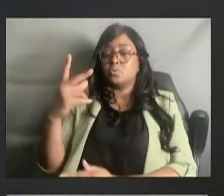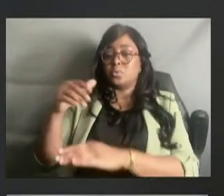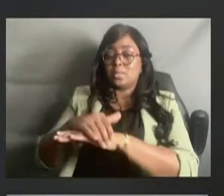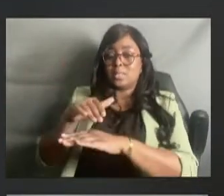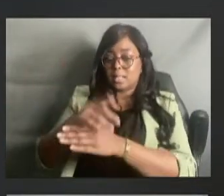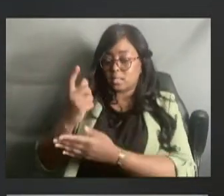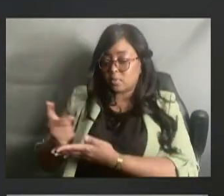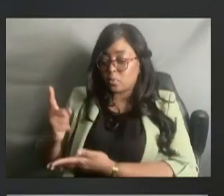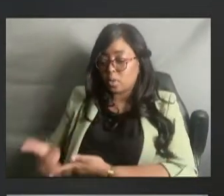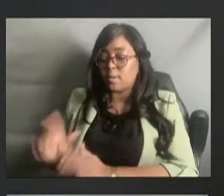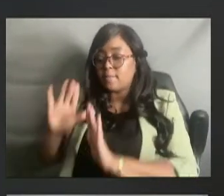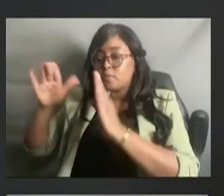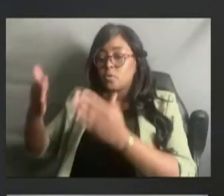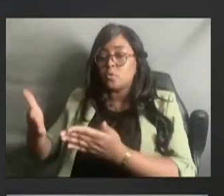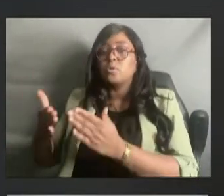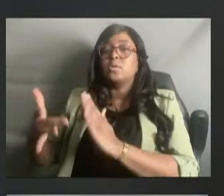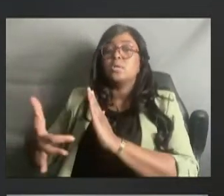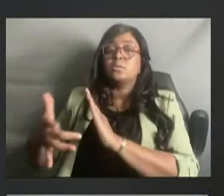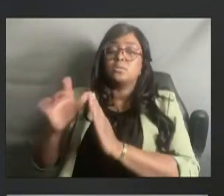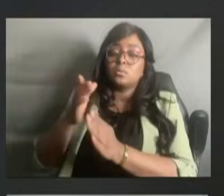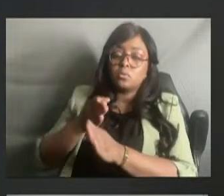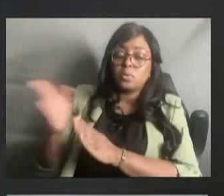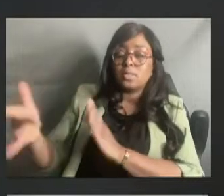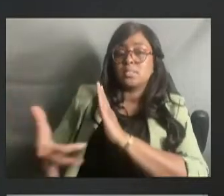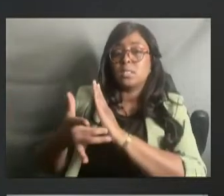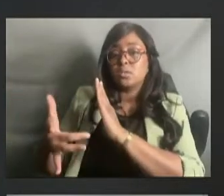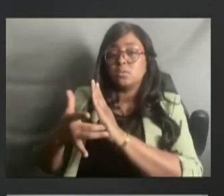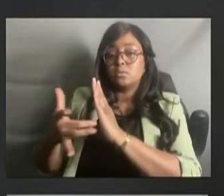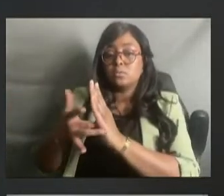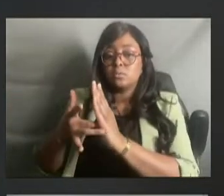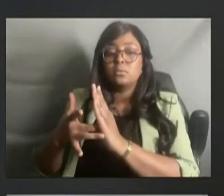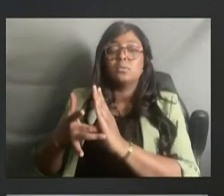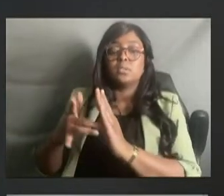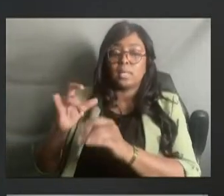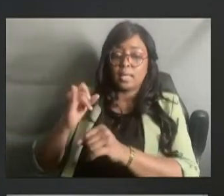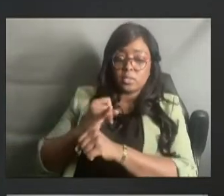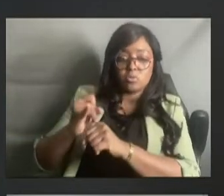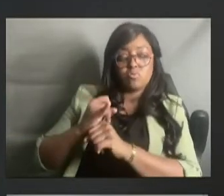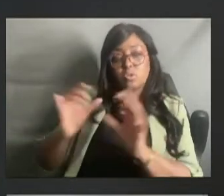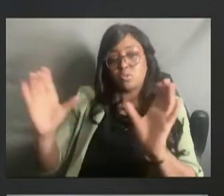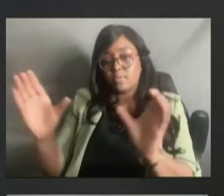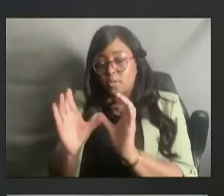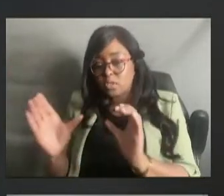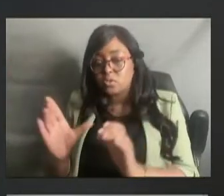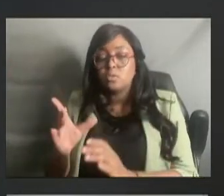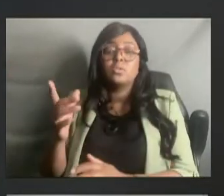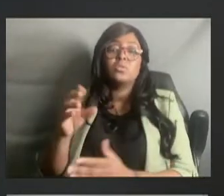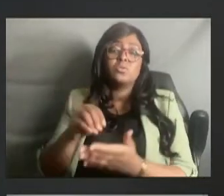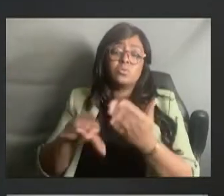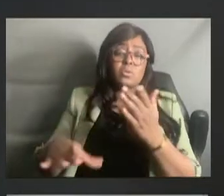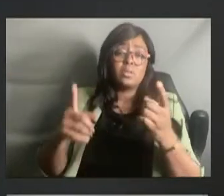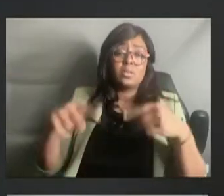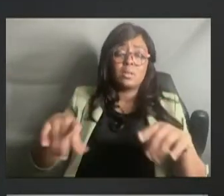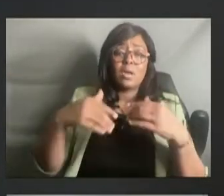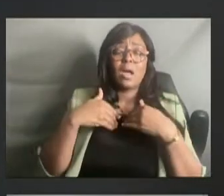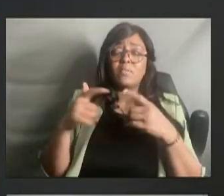preparation, and then two nights of the week. It's focused on career and technical education